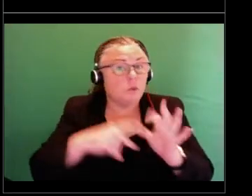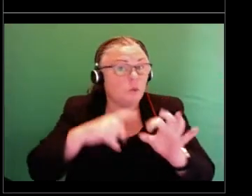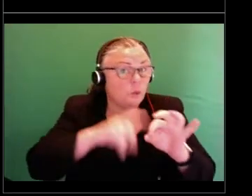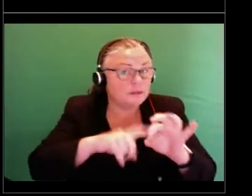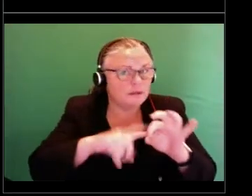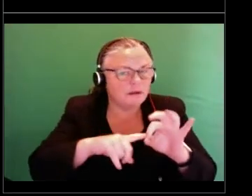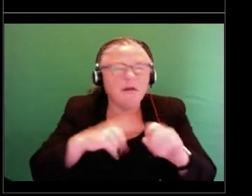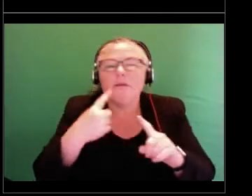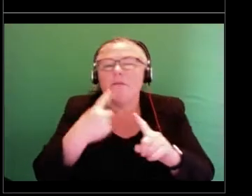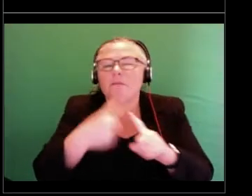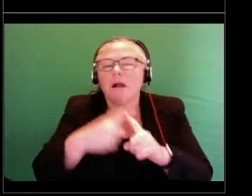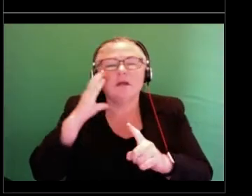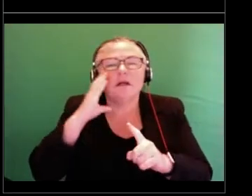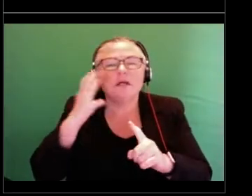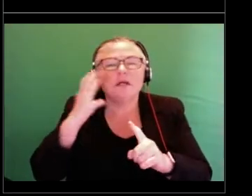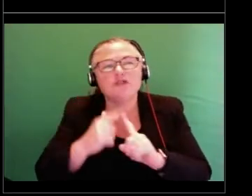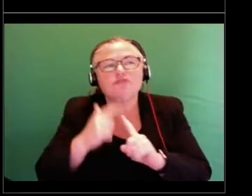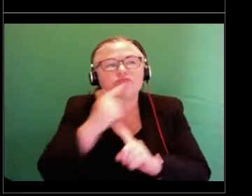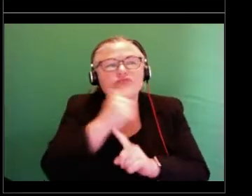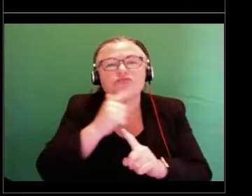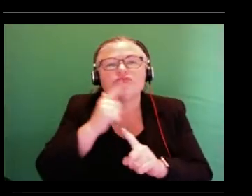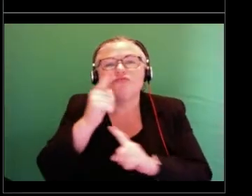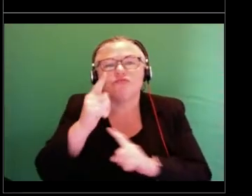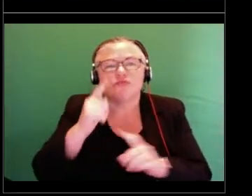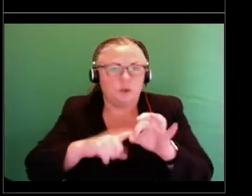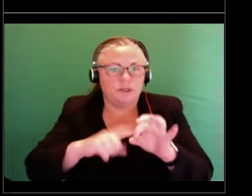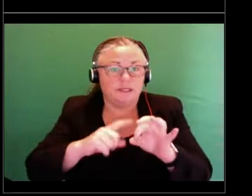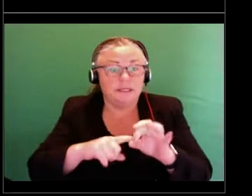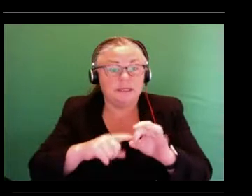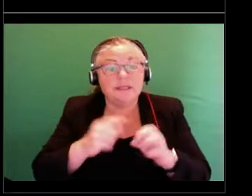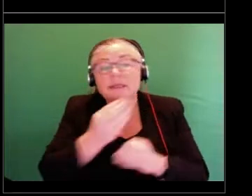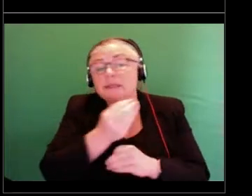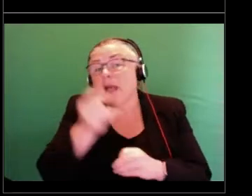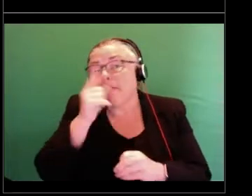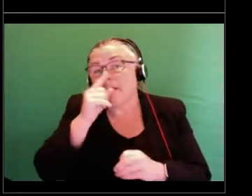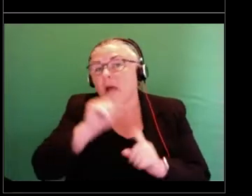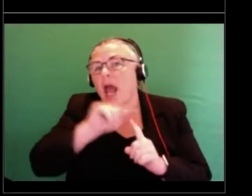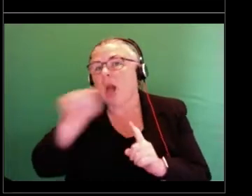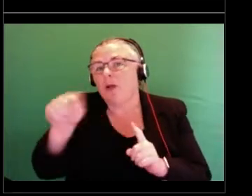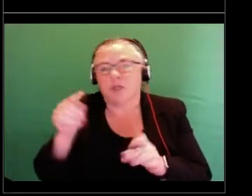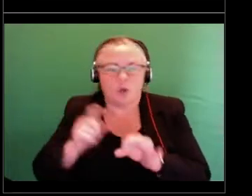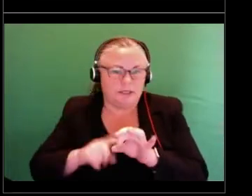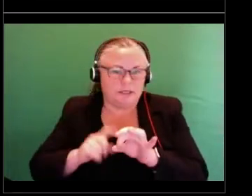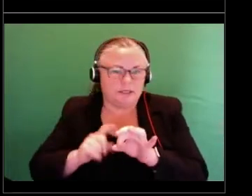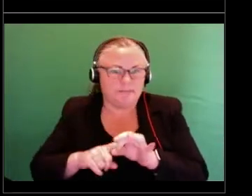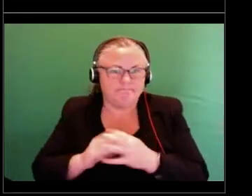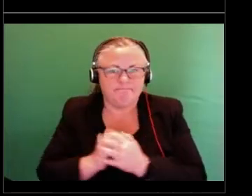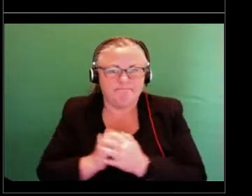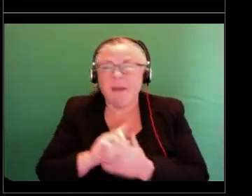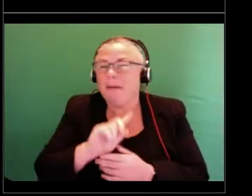are some solicitors present. This particular presentation today is focused towards legal information for community service providers, so if the solicitors out there do have any questions from a more legal nature